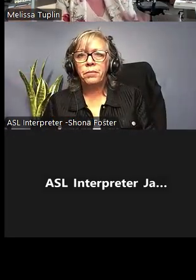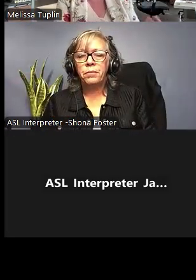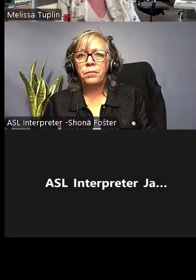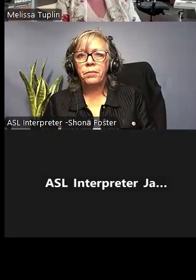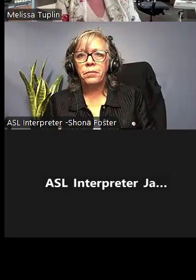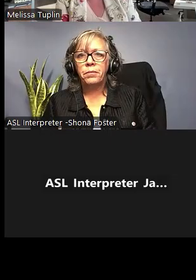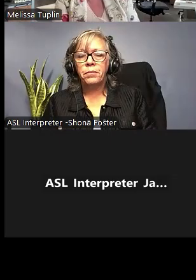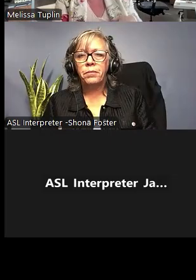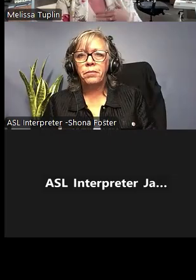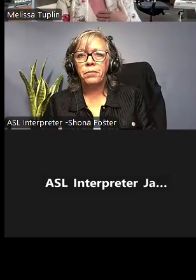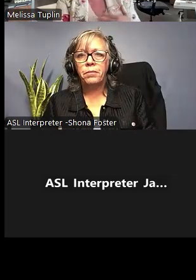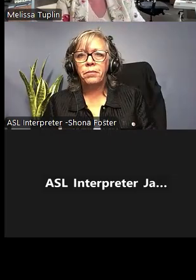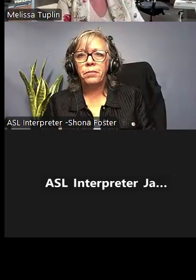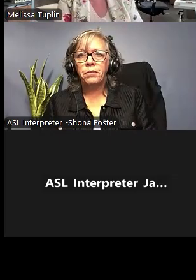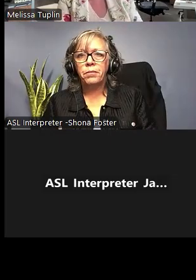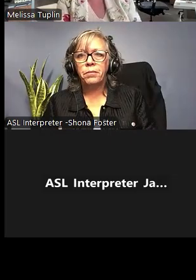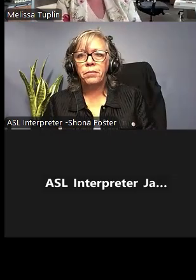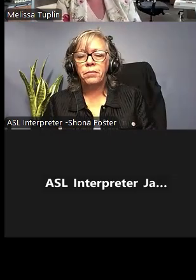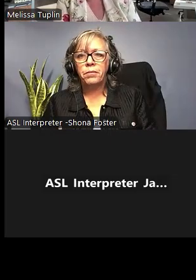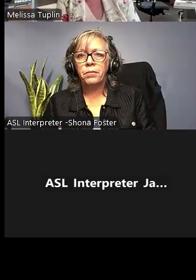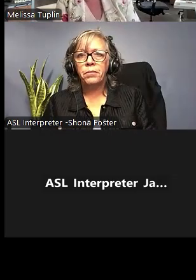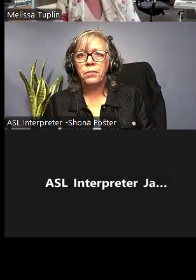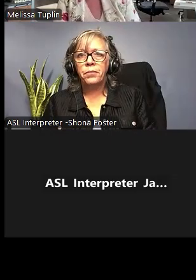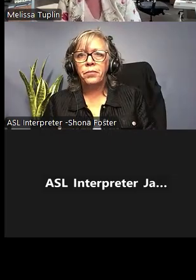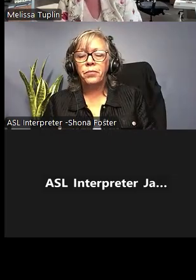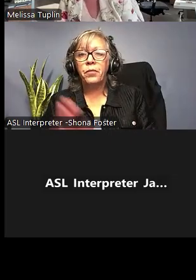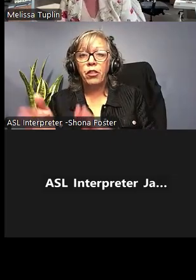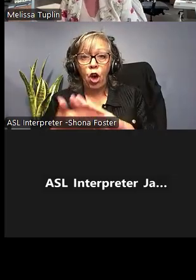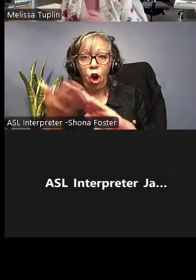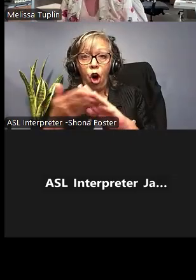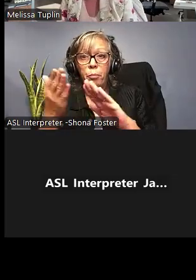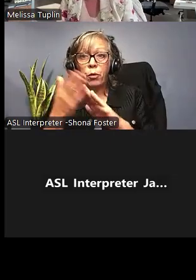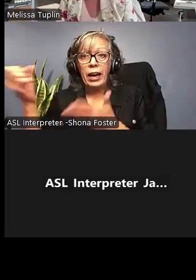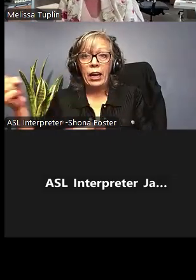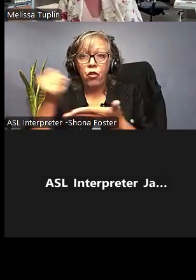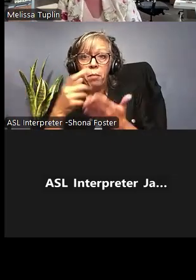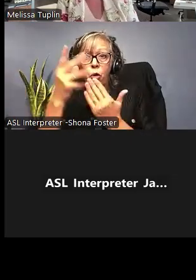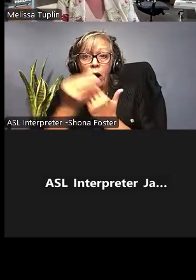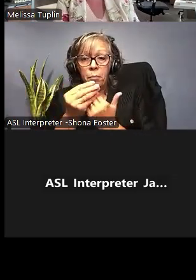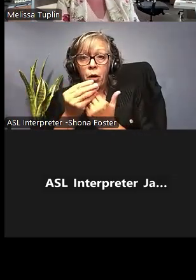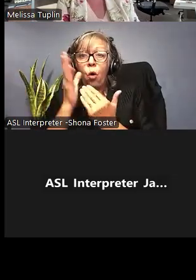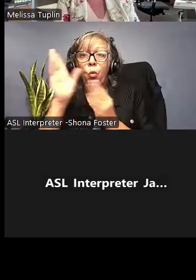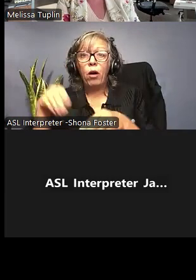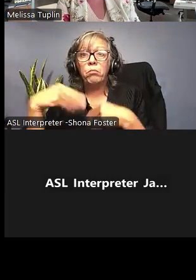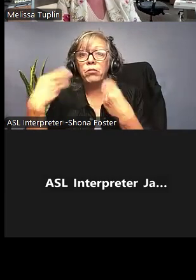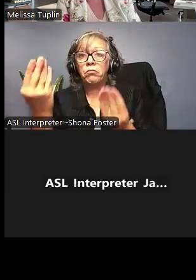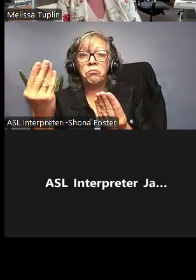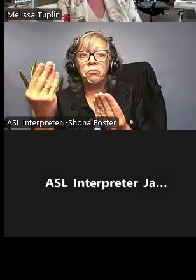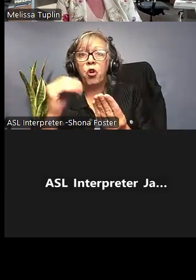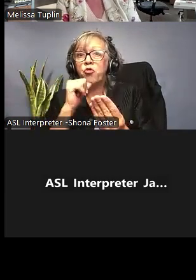So, excuse me. The operating grant program provides virtually unrestricted operating funds on